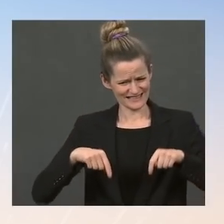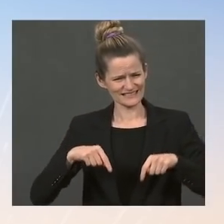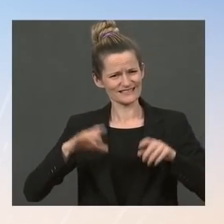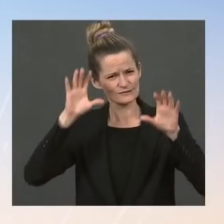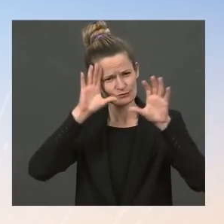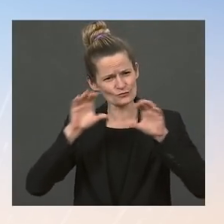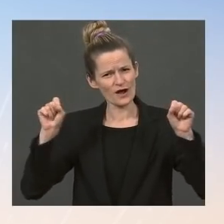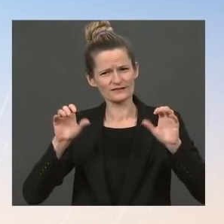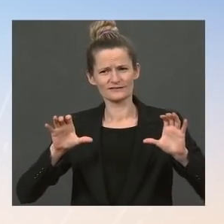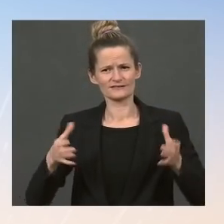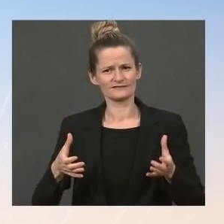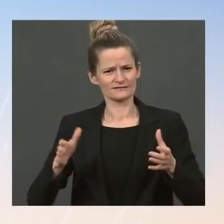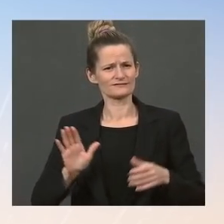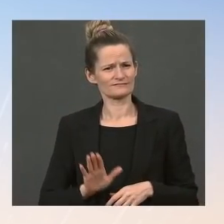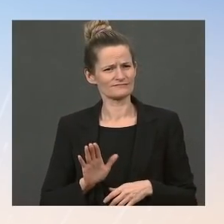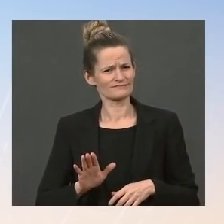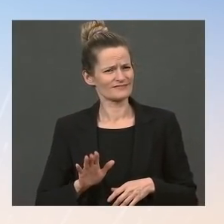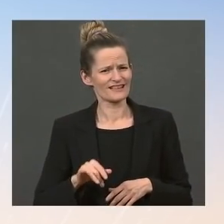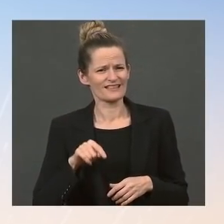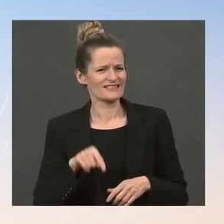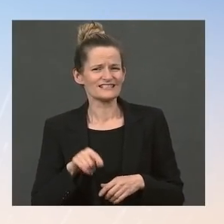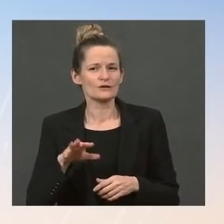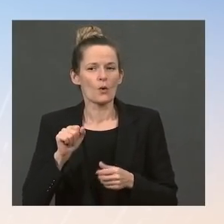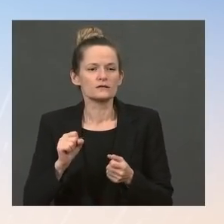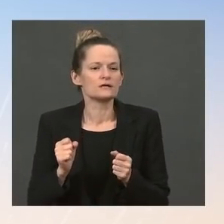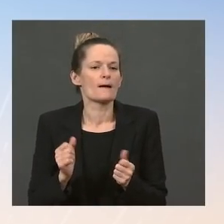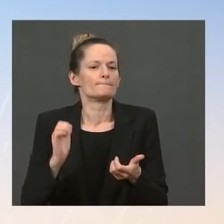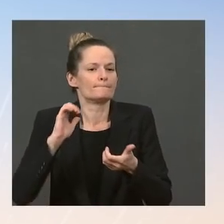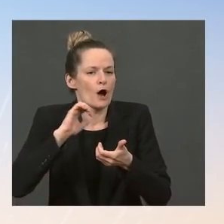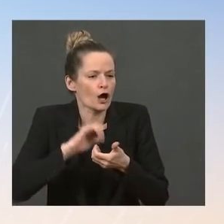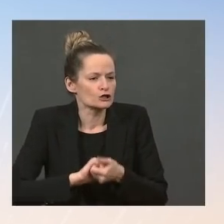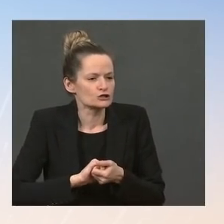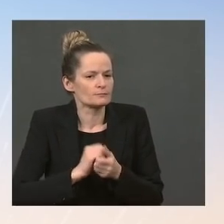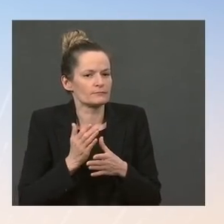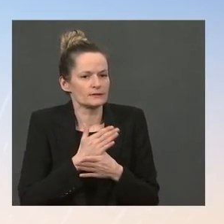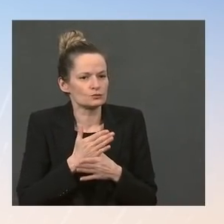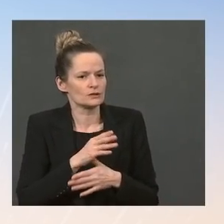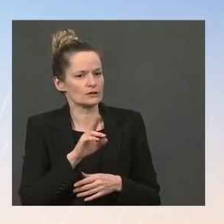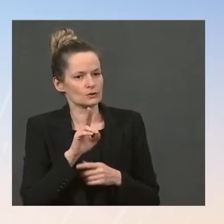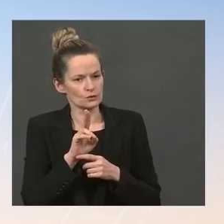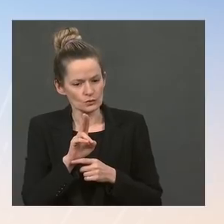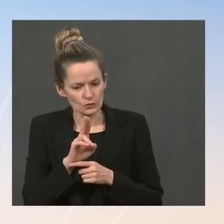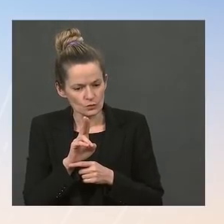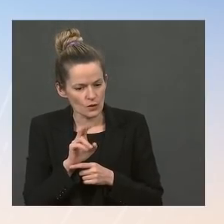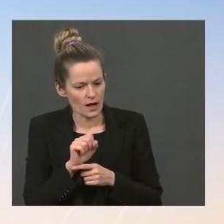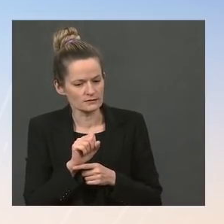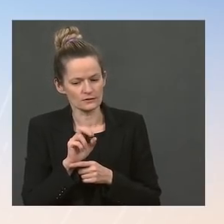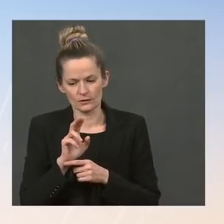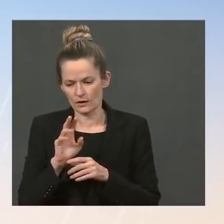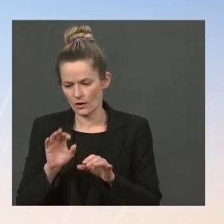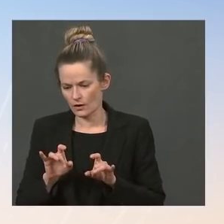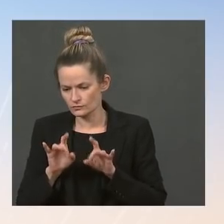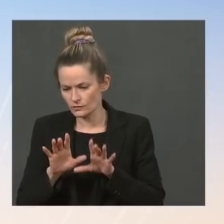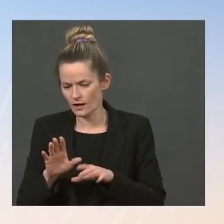So this was a partnership between the United Kingdom, the United States, and Australia. There are a range of partnerships